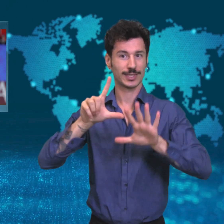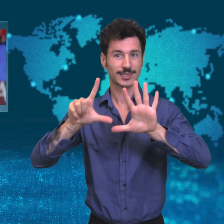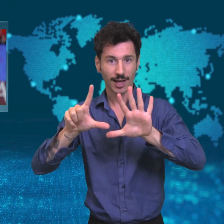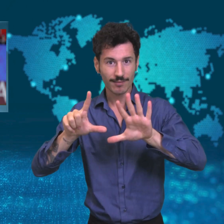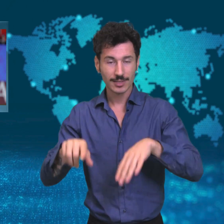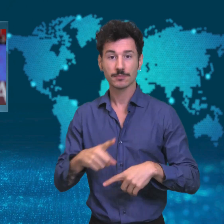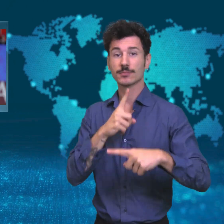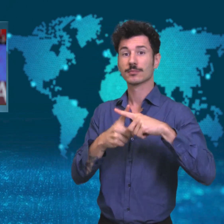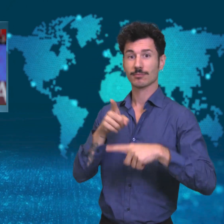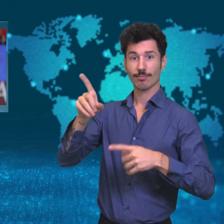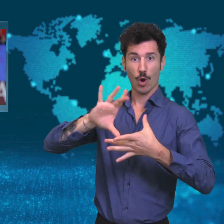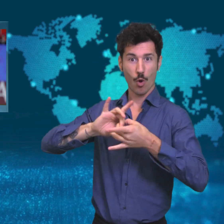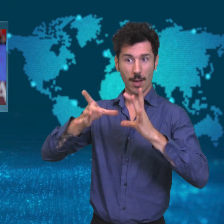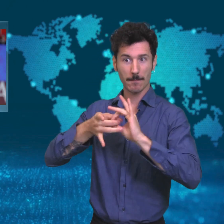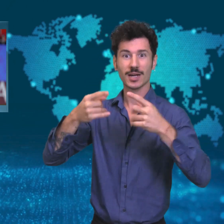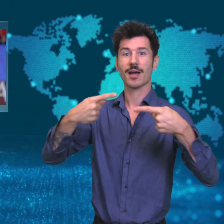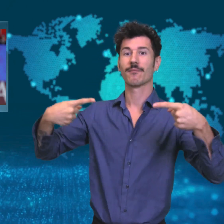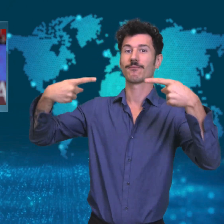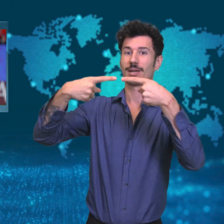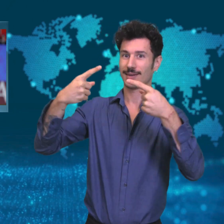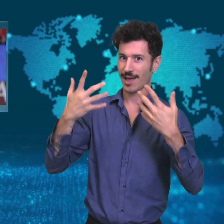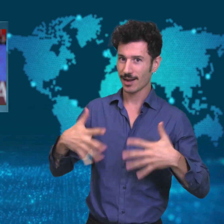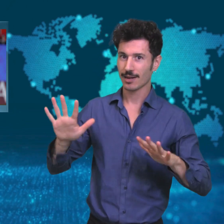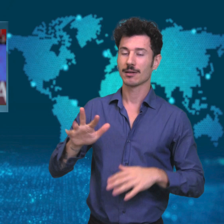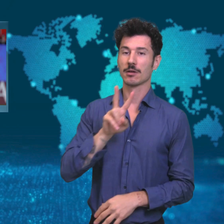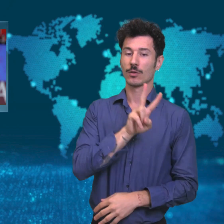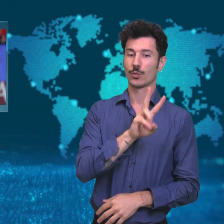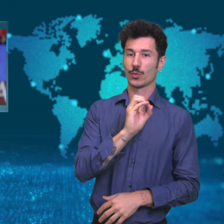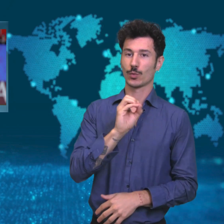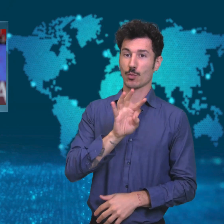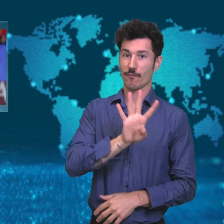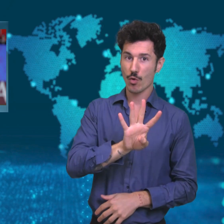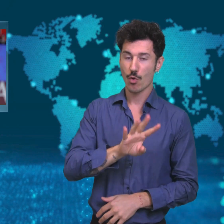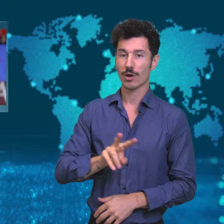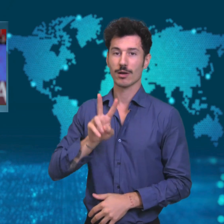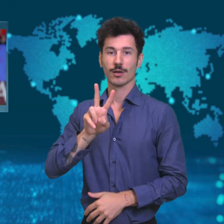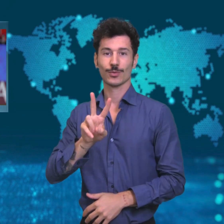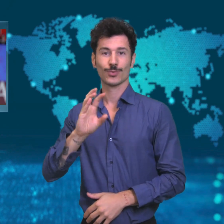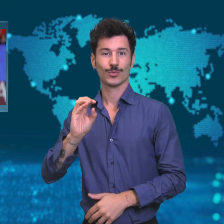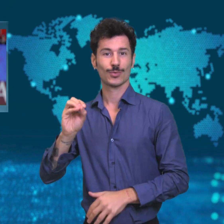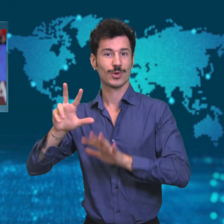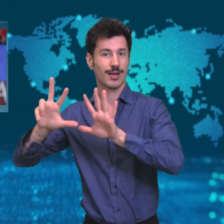and the Olympic finals in both 2004 and 2008.